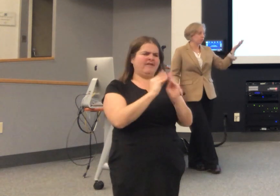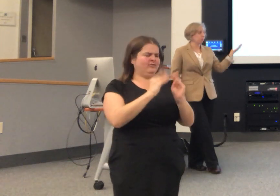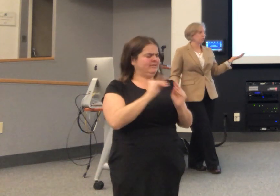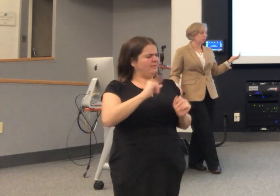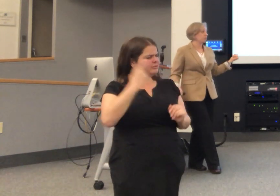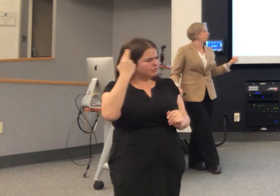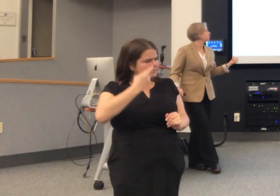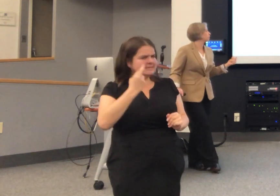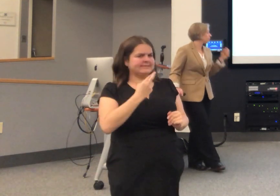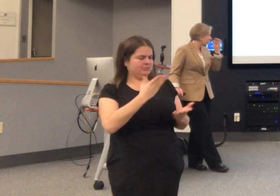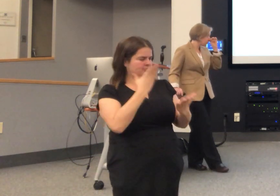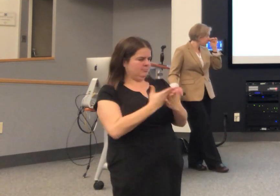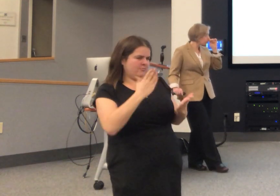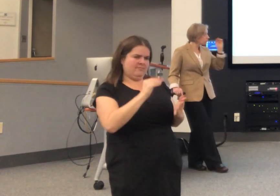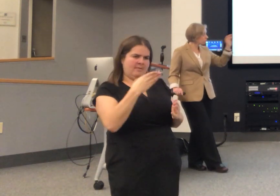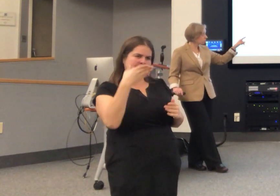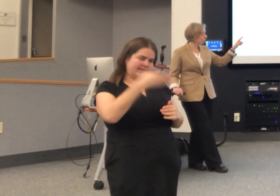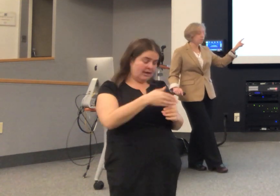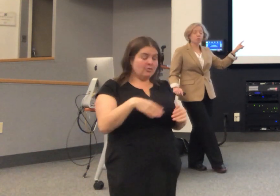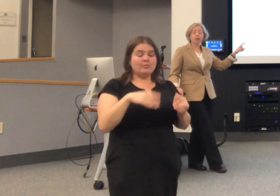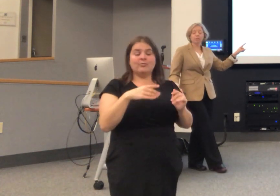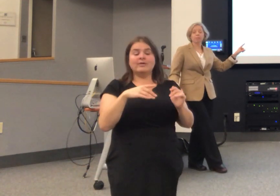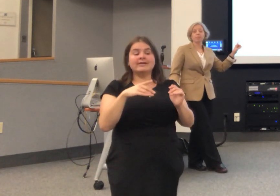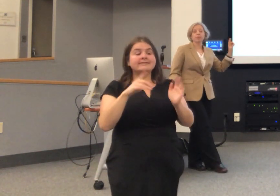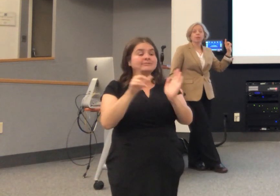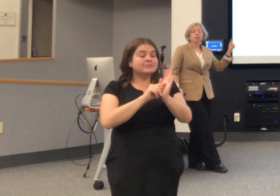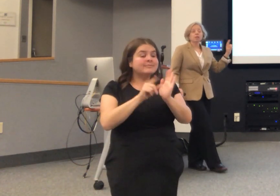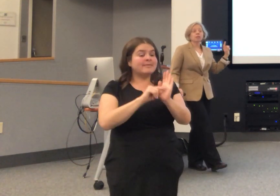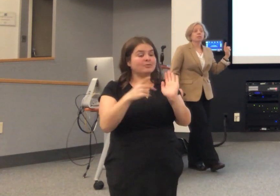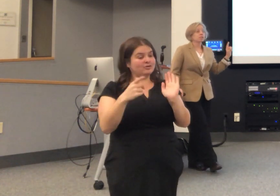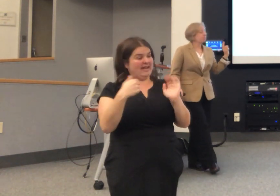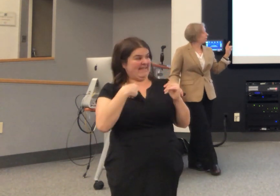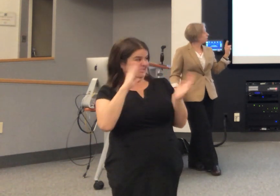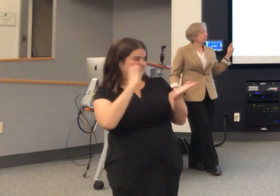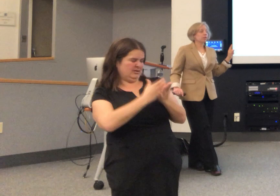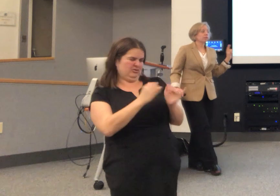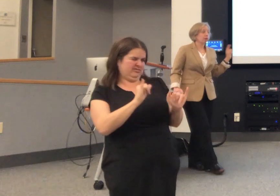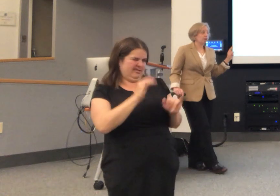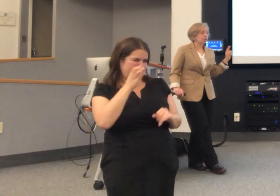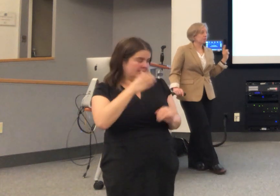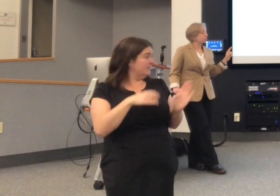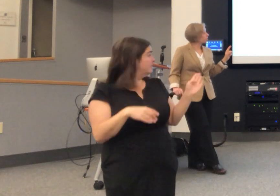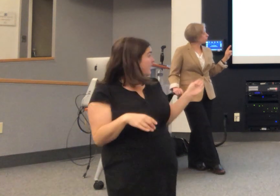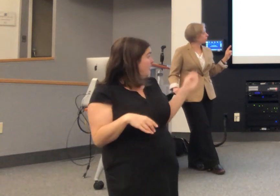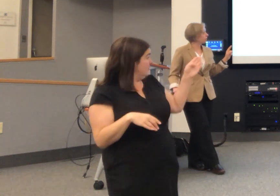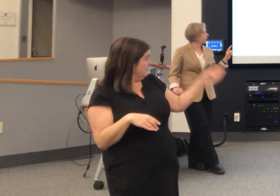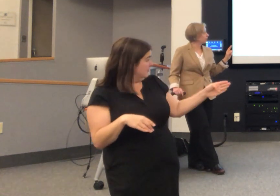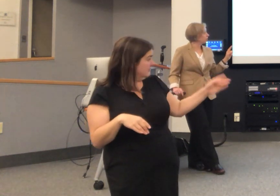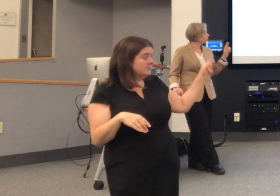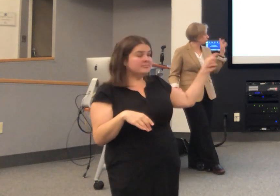that's what it was used for in the newspaper. On the right is a painting created by an artist named Shepard Fairey